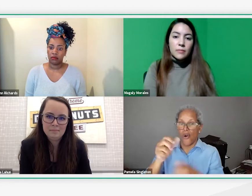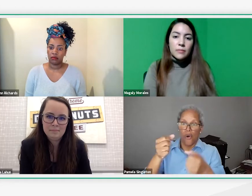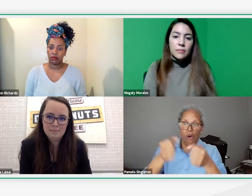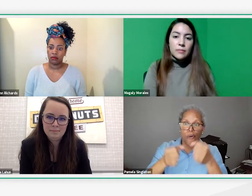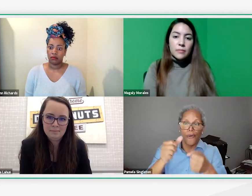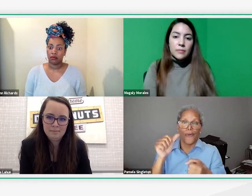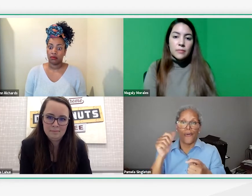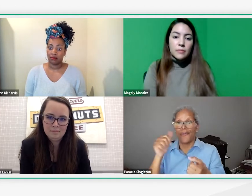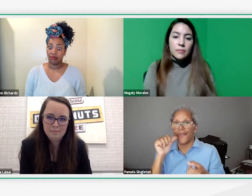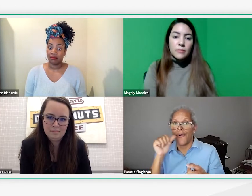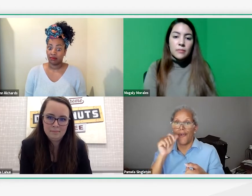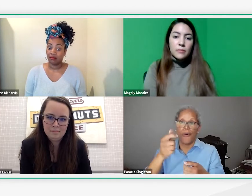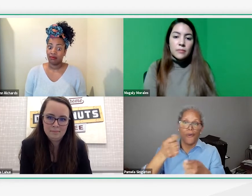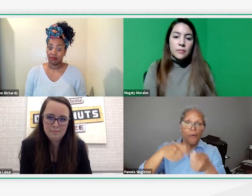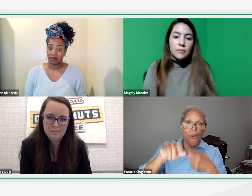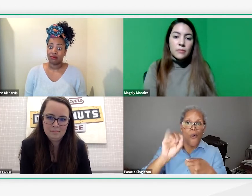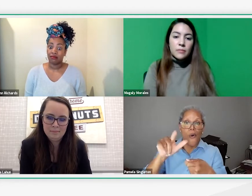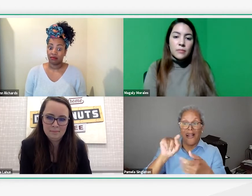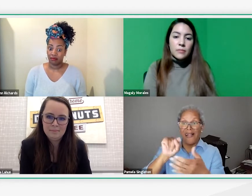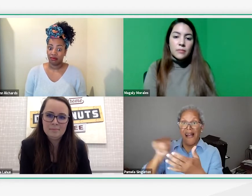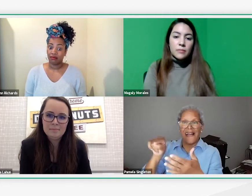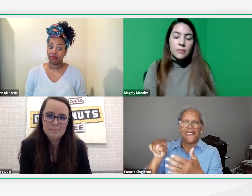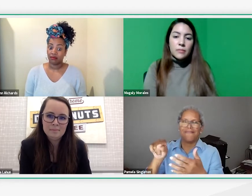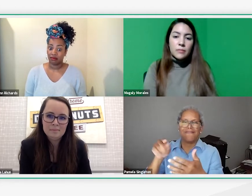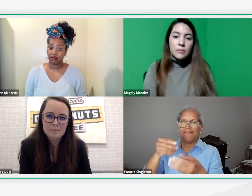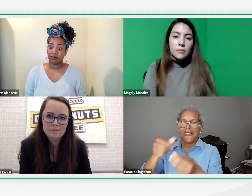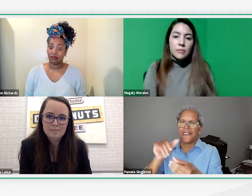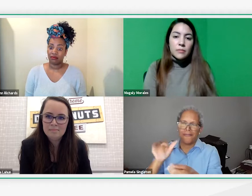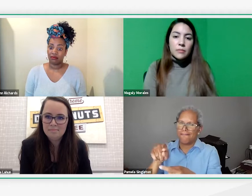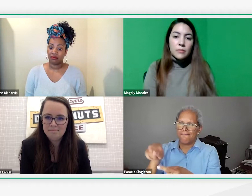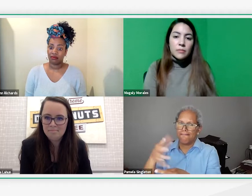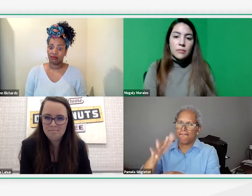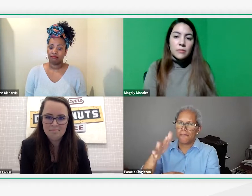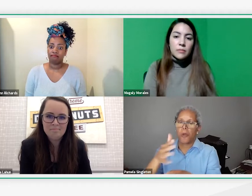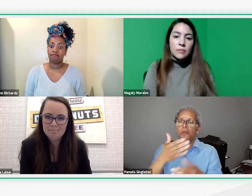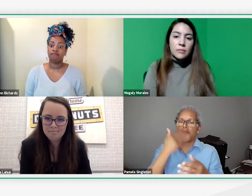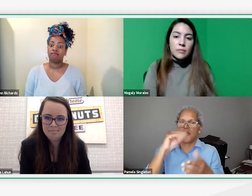it's a lot better to do miles than actual expenses of what you've spent on your car.